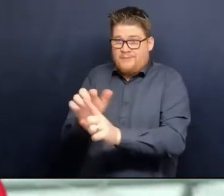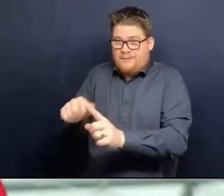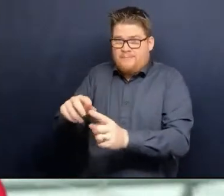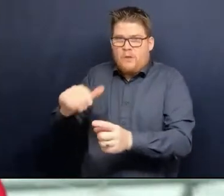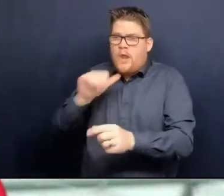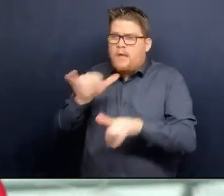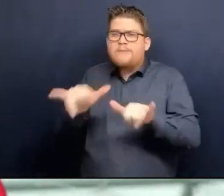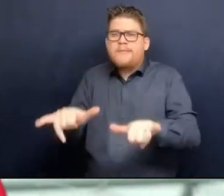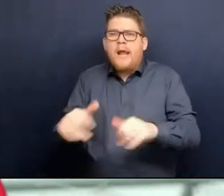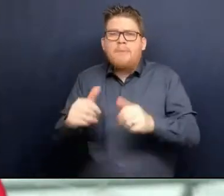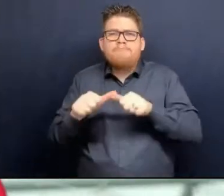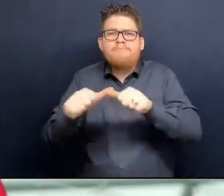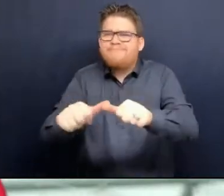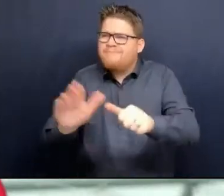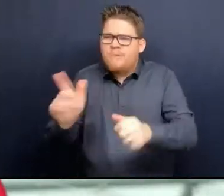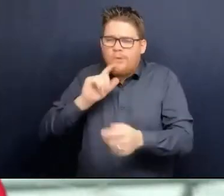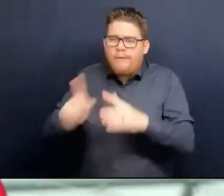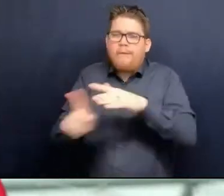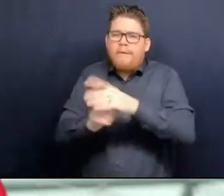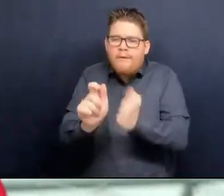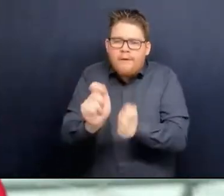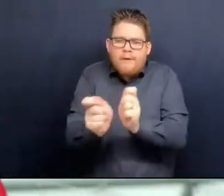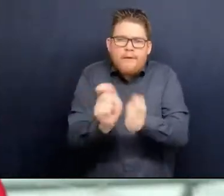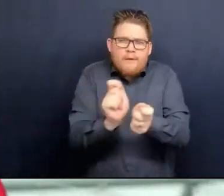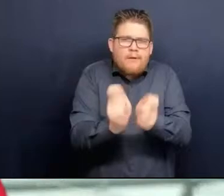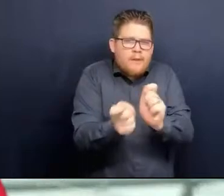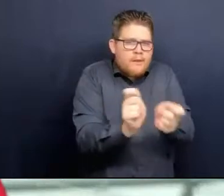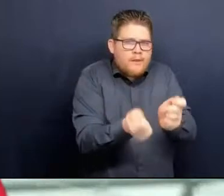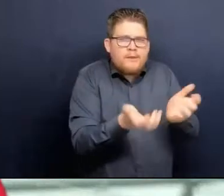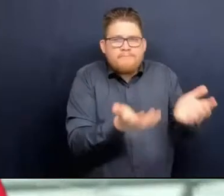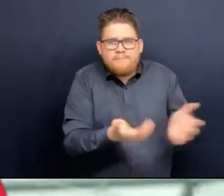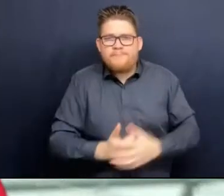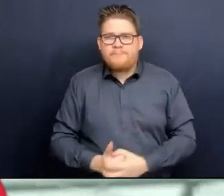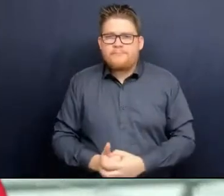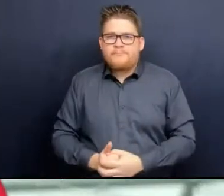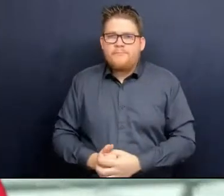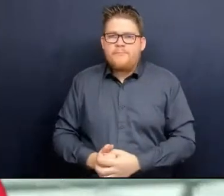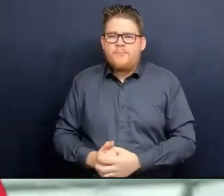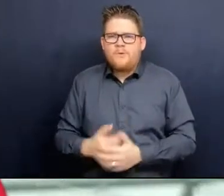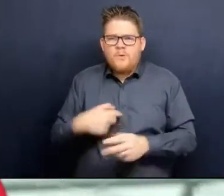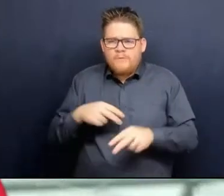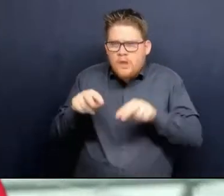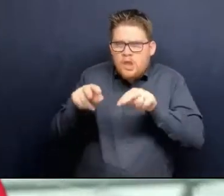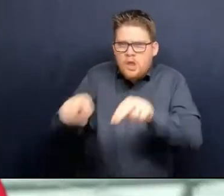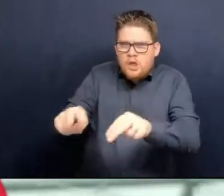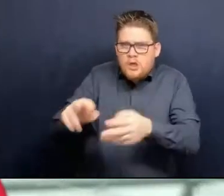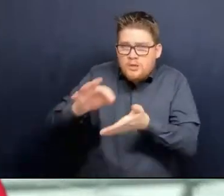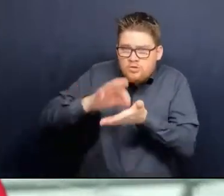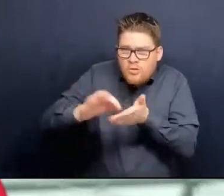viruses work. What we do know more about being able to detect